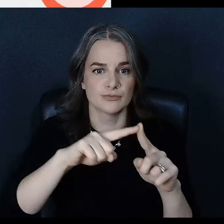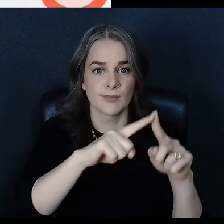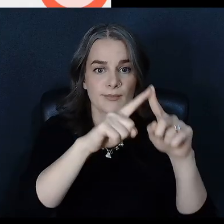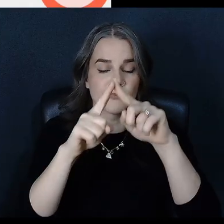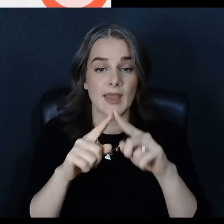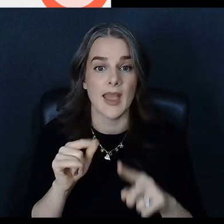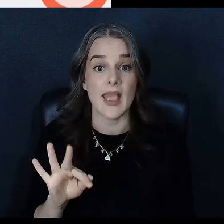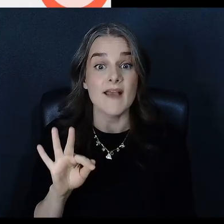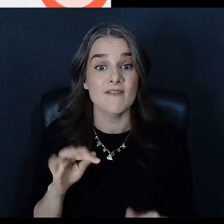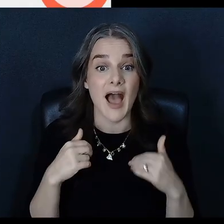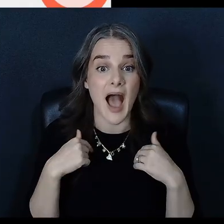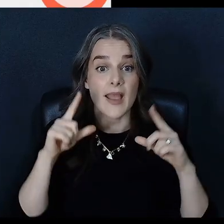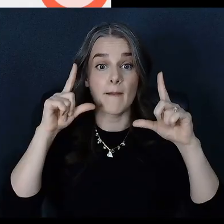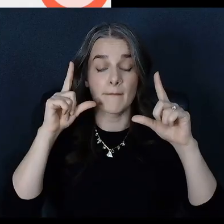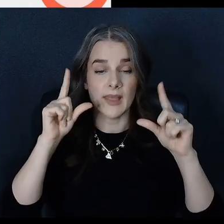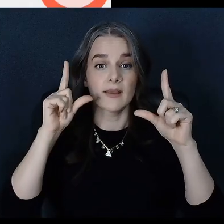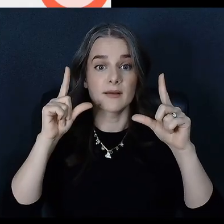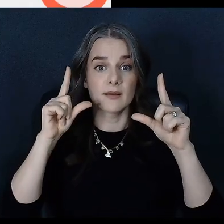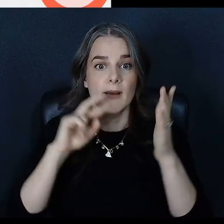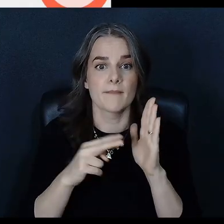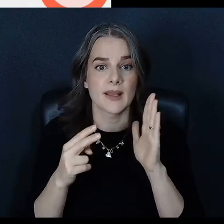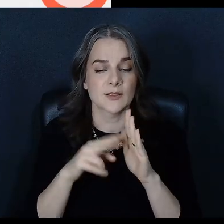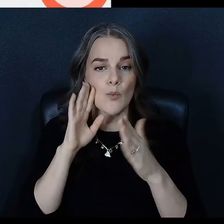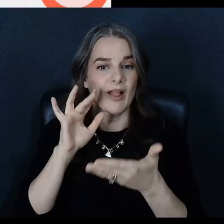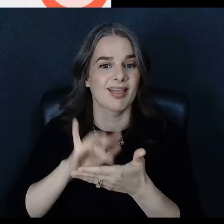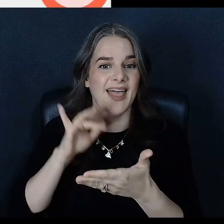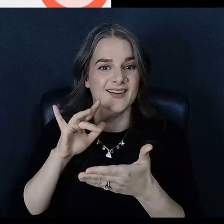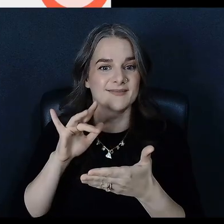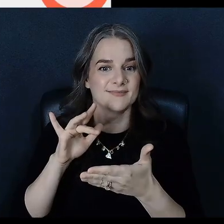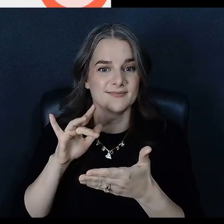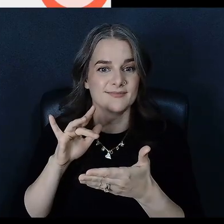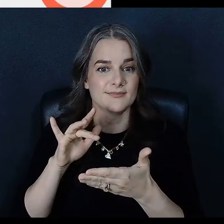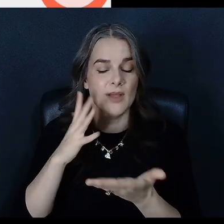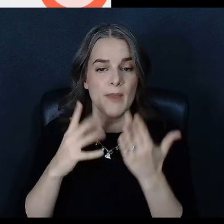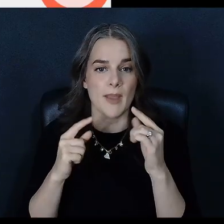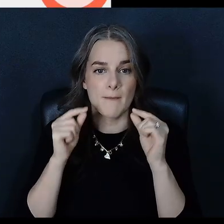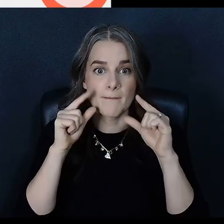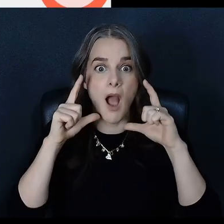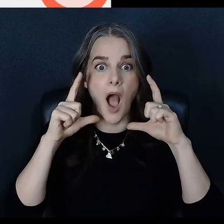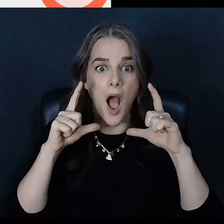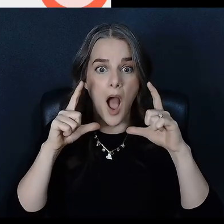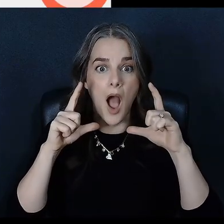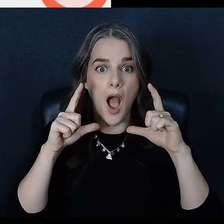Maybe I open my mouth and it activates the dictation feature to allow me to talk.